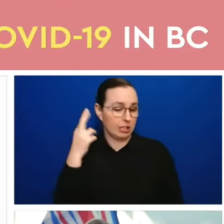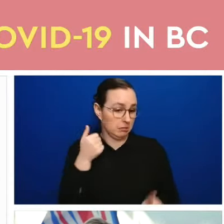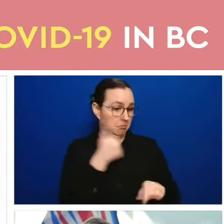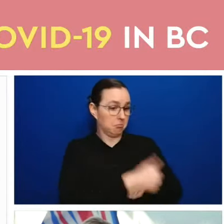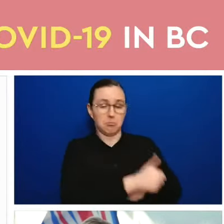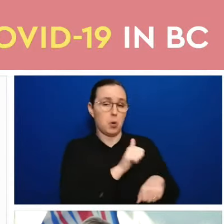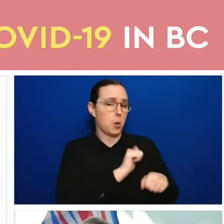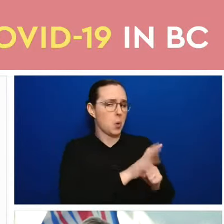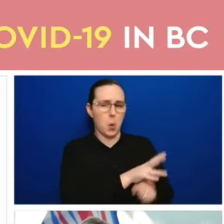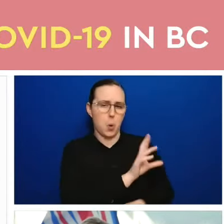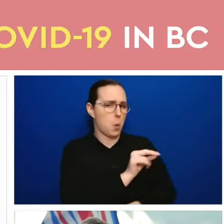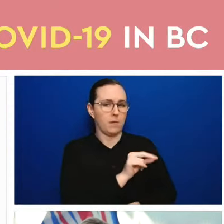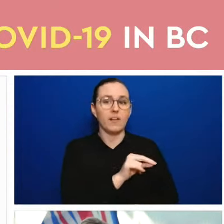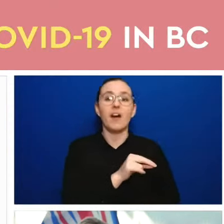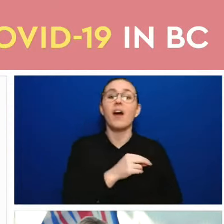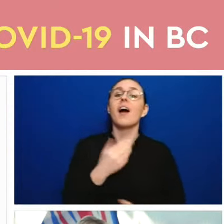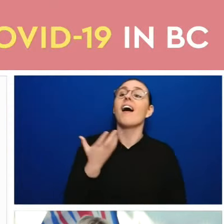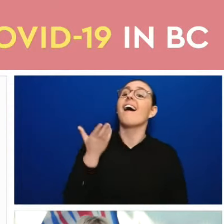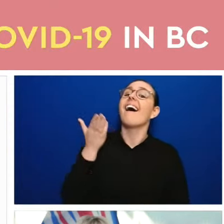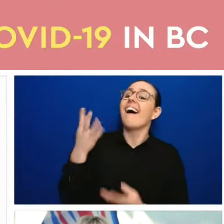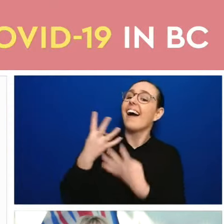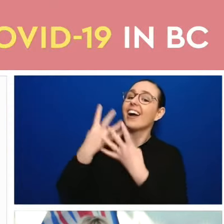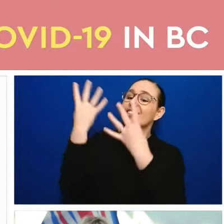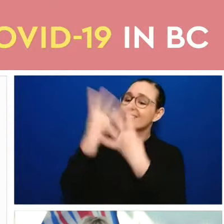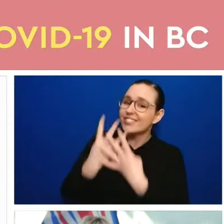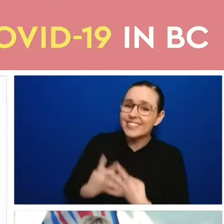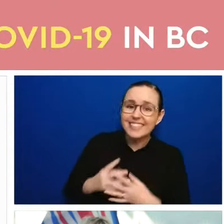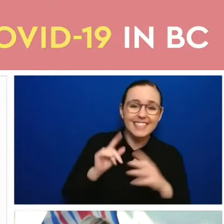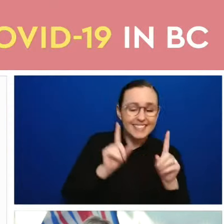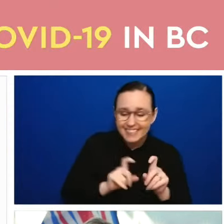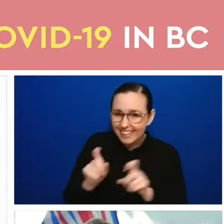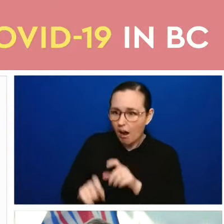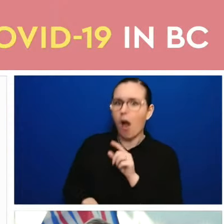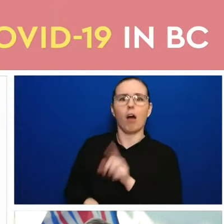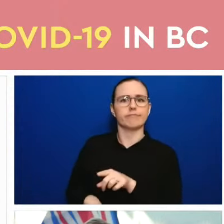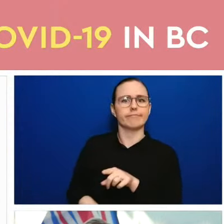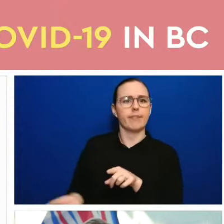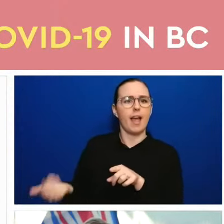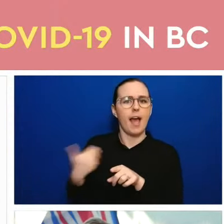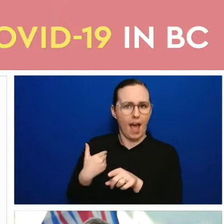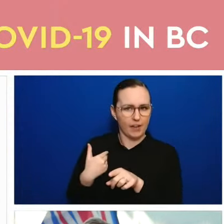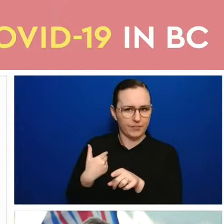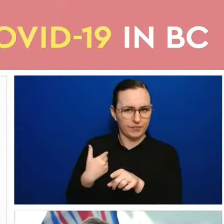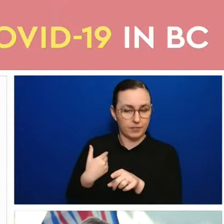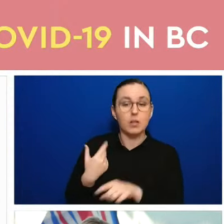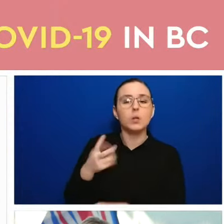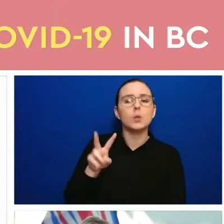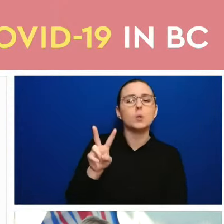non-COVID-19-related admissions where the reason for admission was not related to COVID-19. But they had a positive COVID